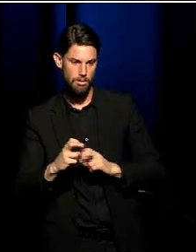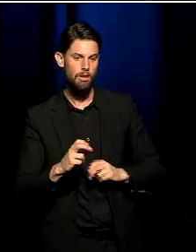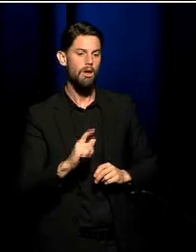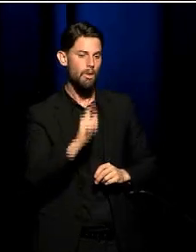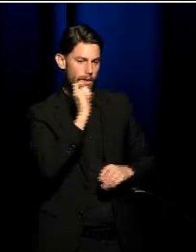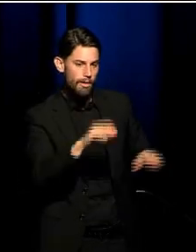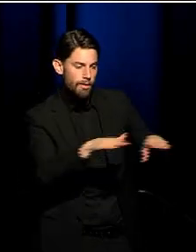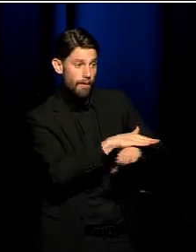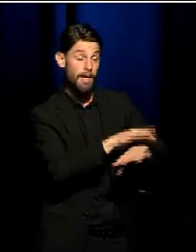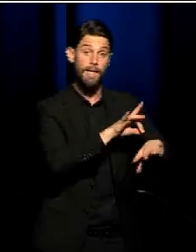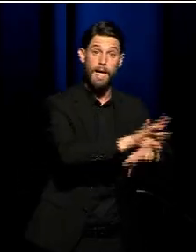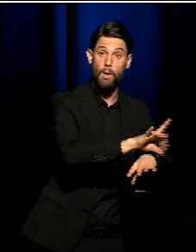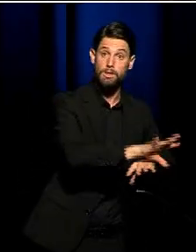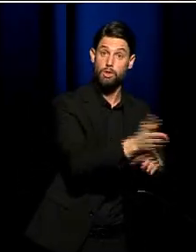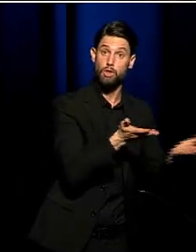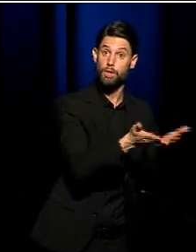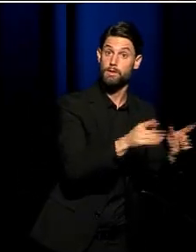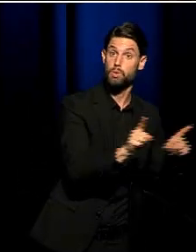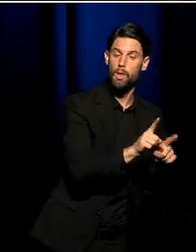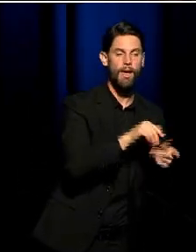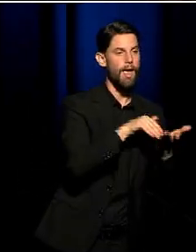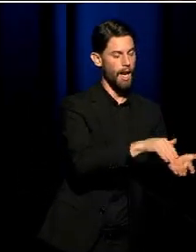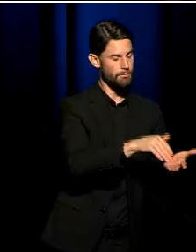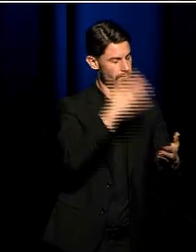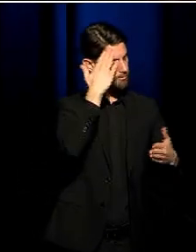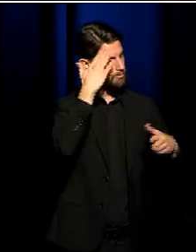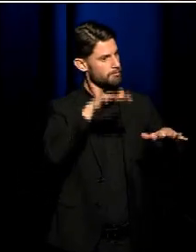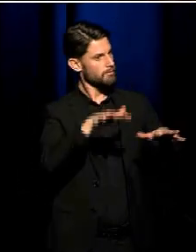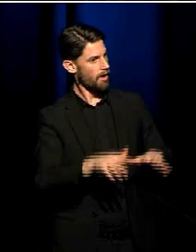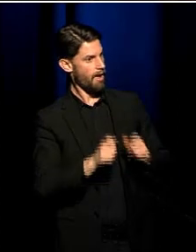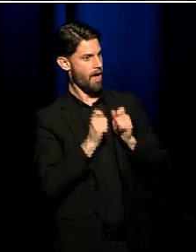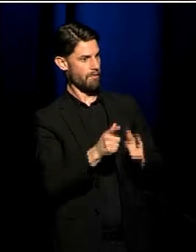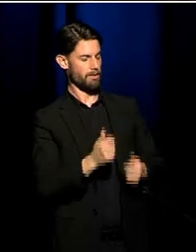are and looks forward to them being available as soon as possible.